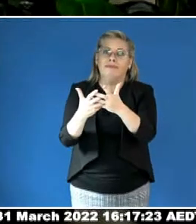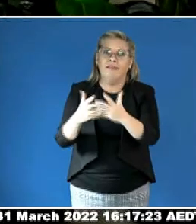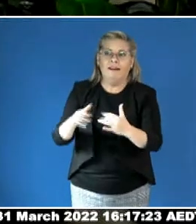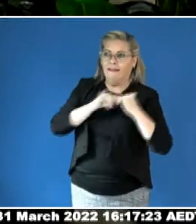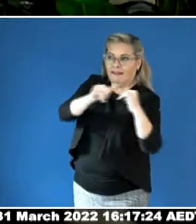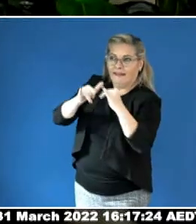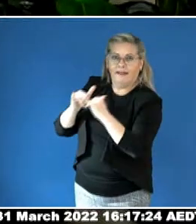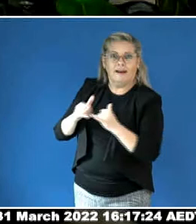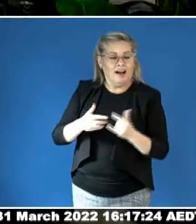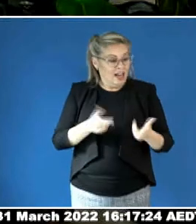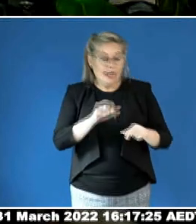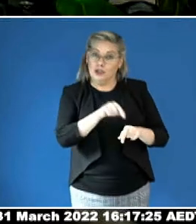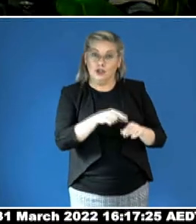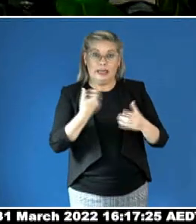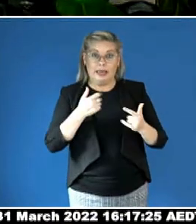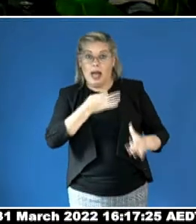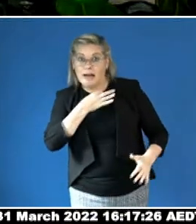those vulnerabilities she may experience down the road."